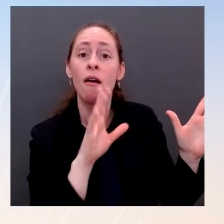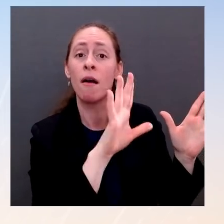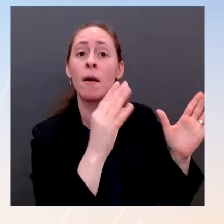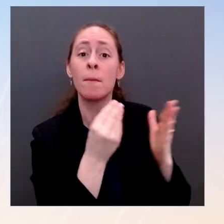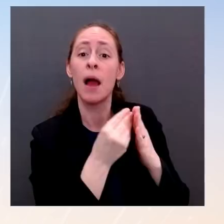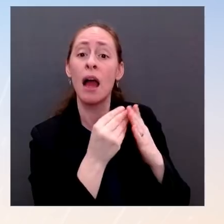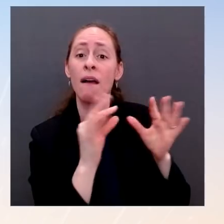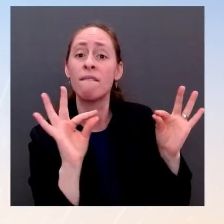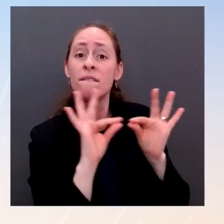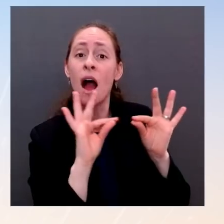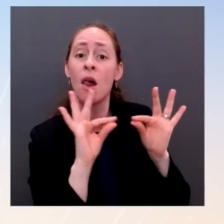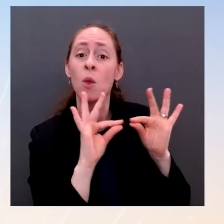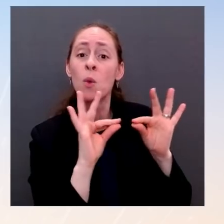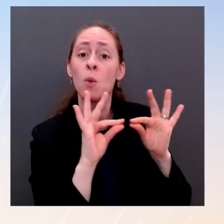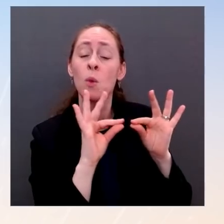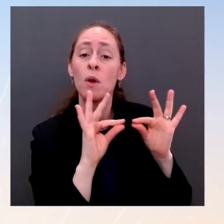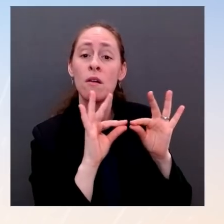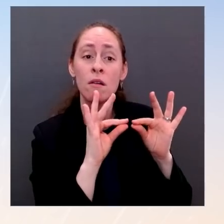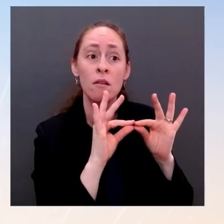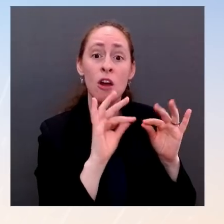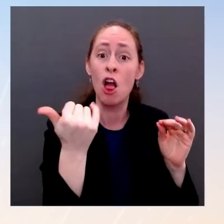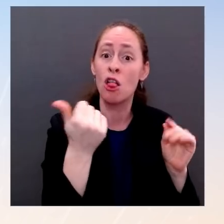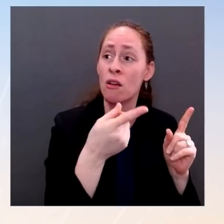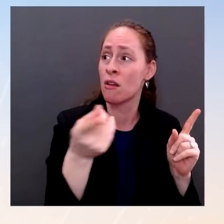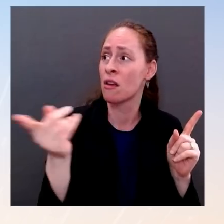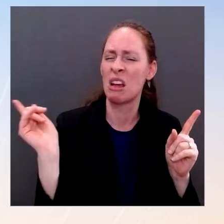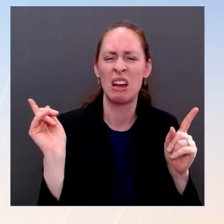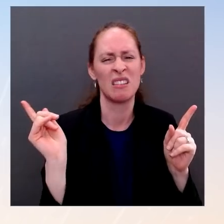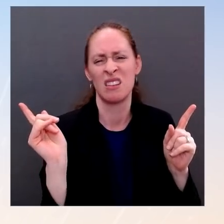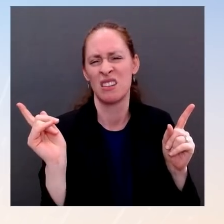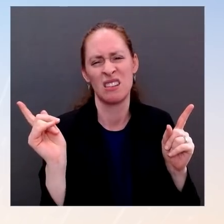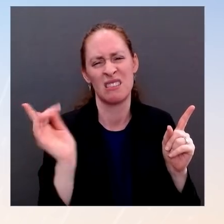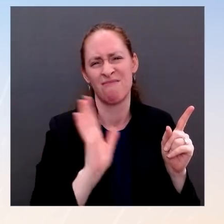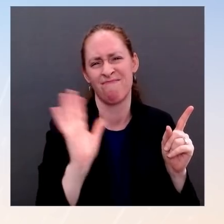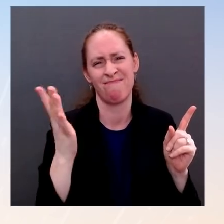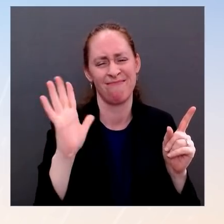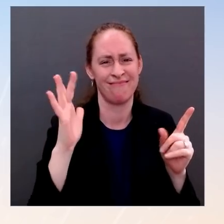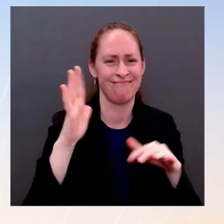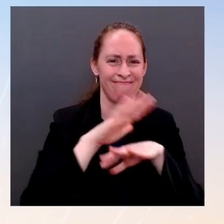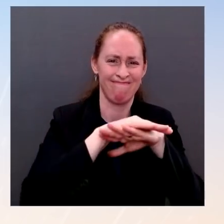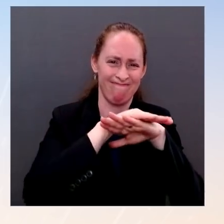which are the most severe measures we've ever contemplated against Russia, you don't have to take my word for what would happen;